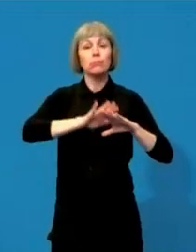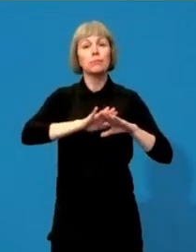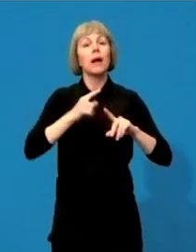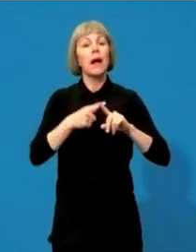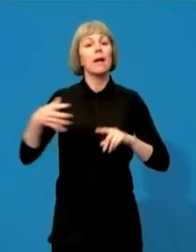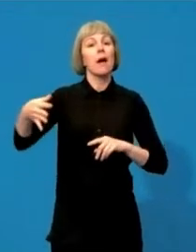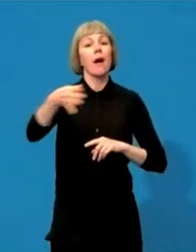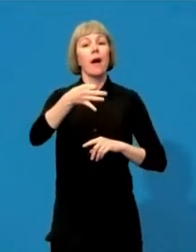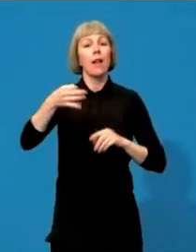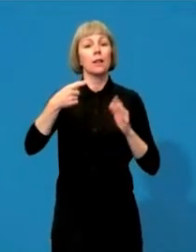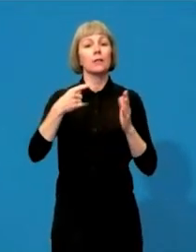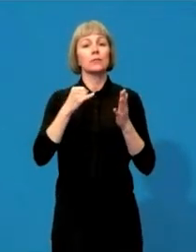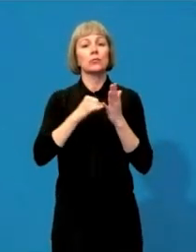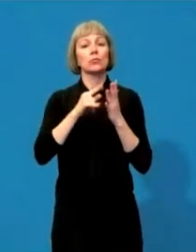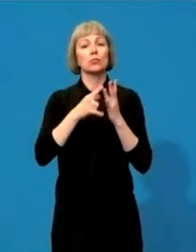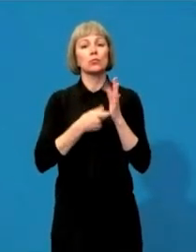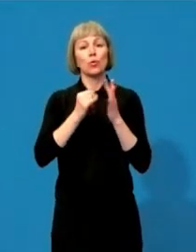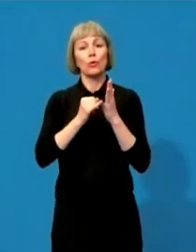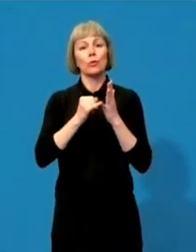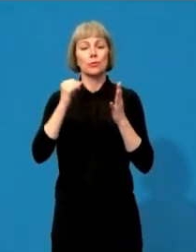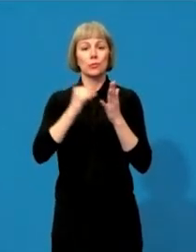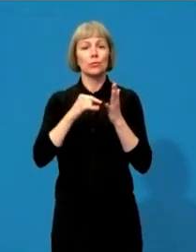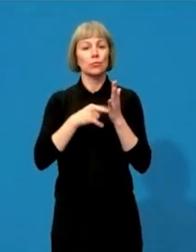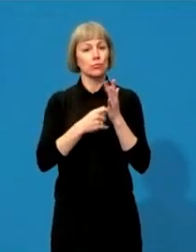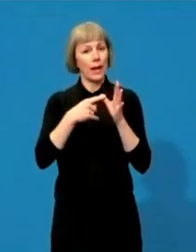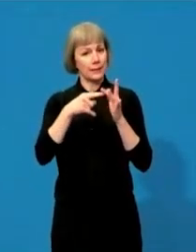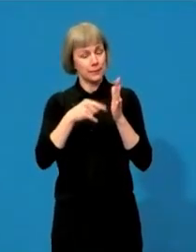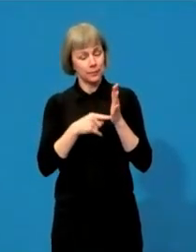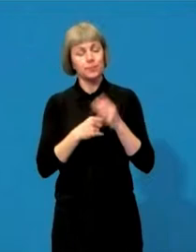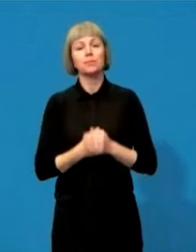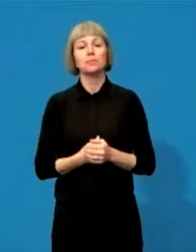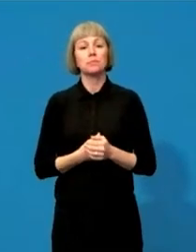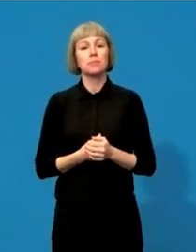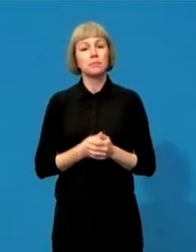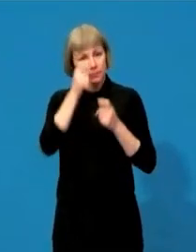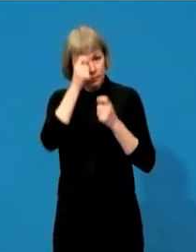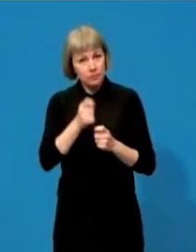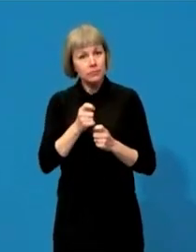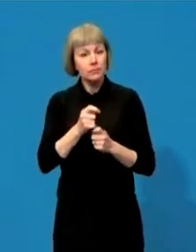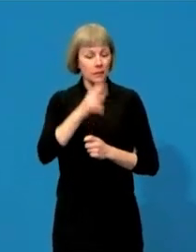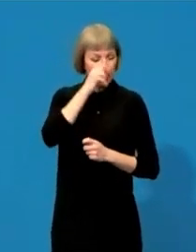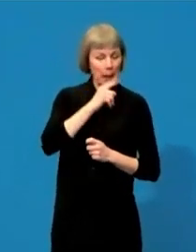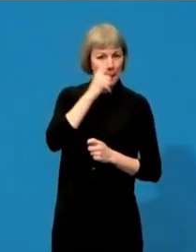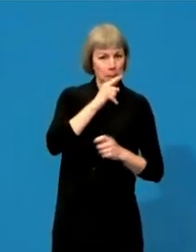especially elders, parents, young people and children. So -- with disability.